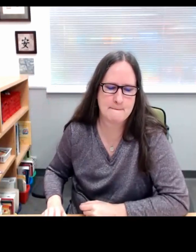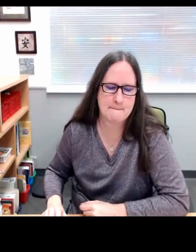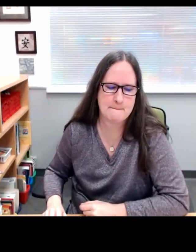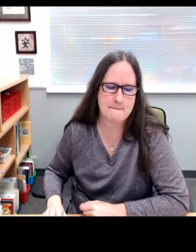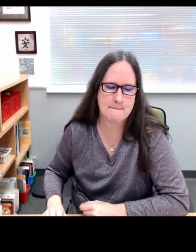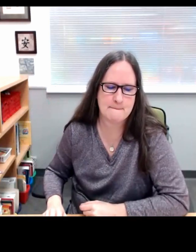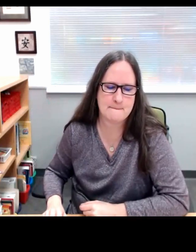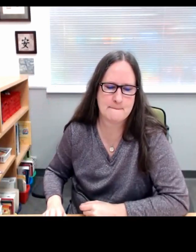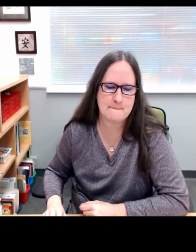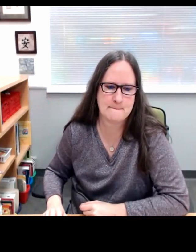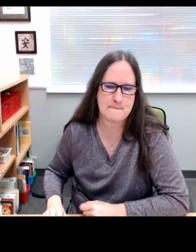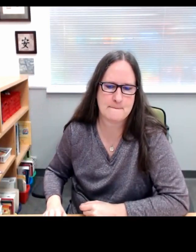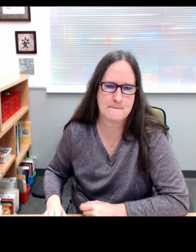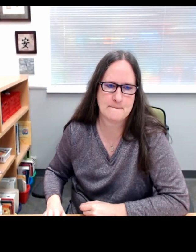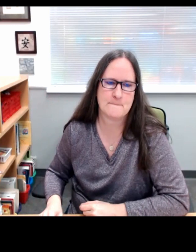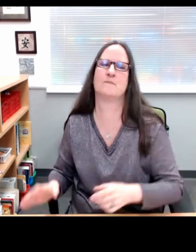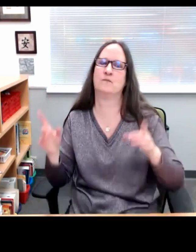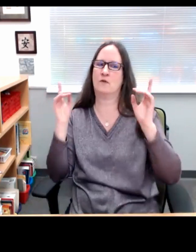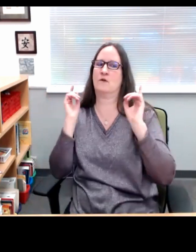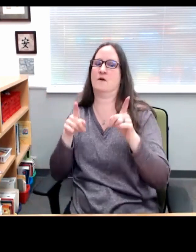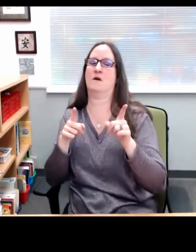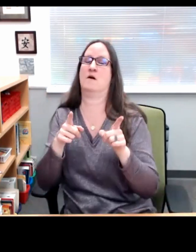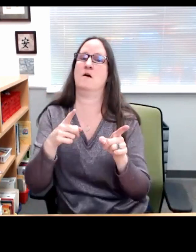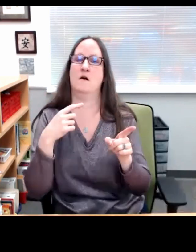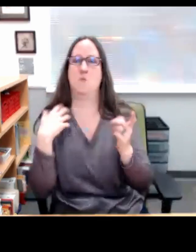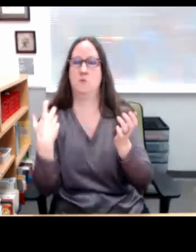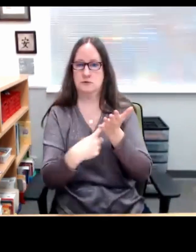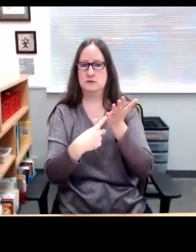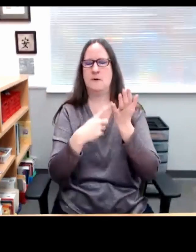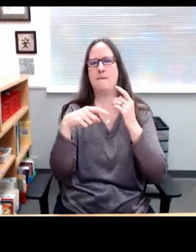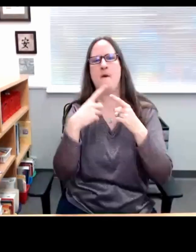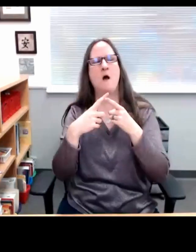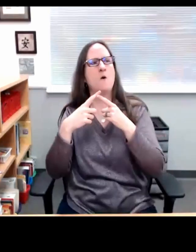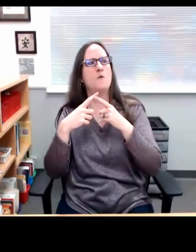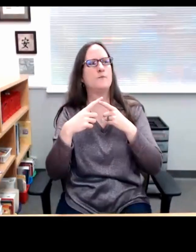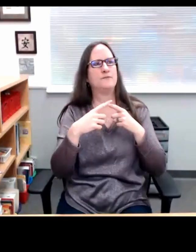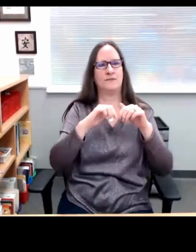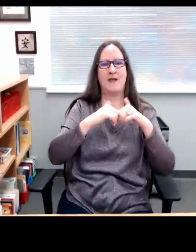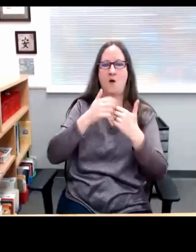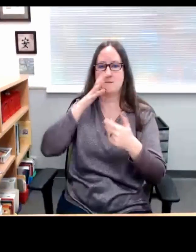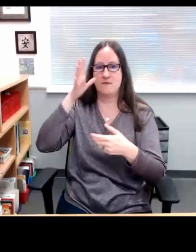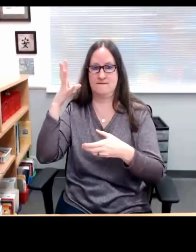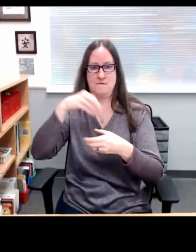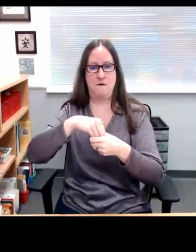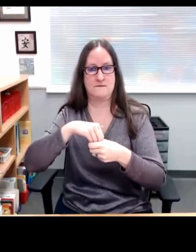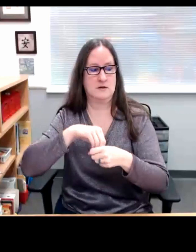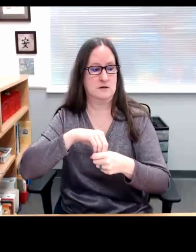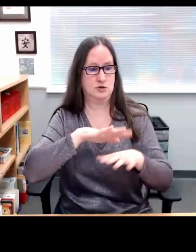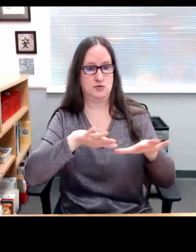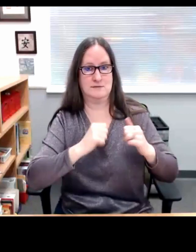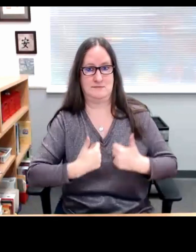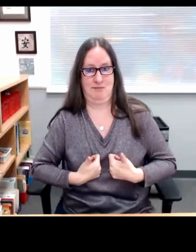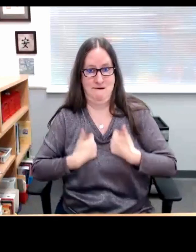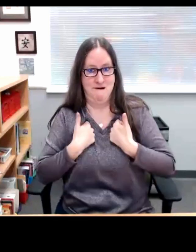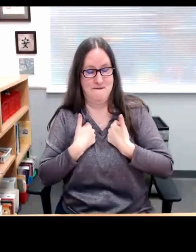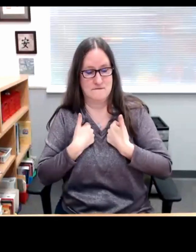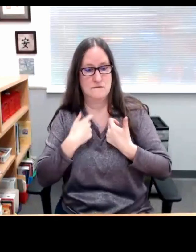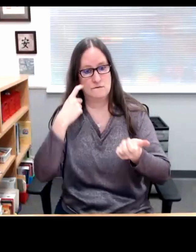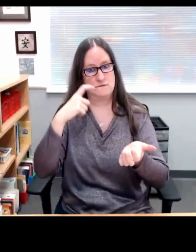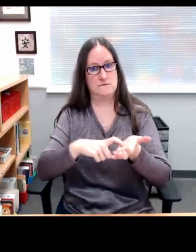that it's okay to show affection to their partner. And now I want to talk about having